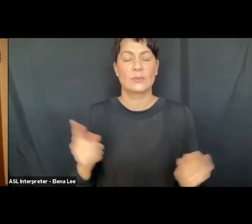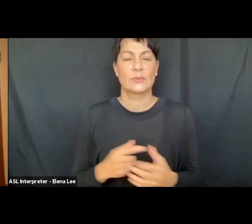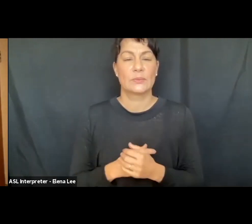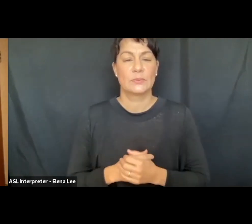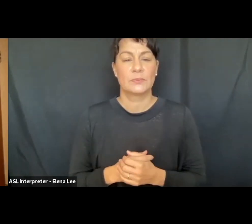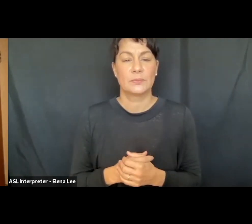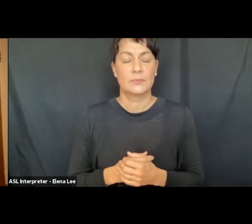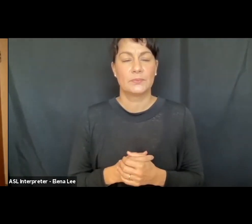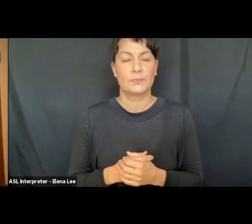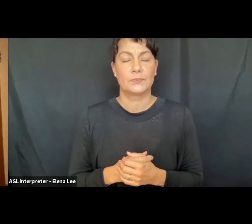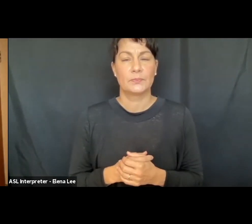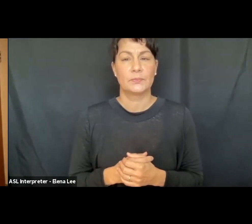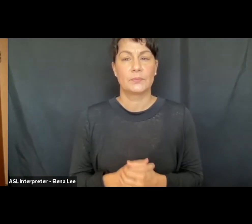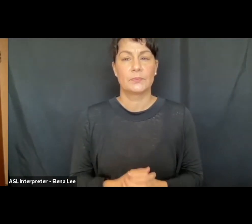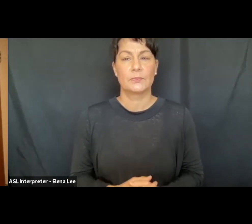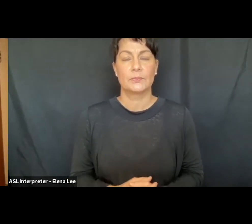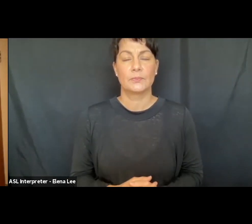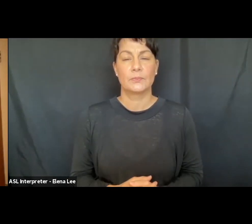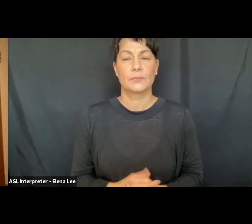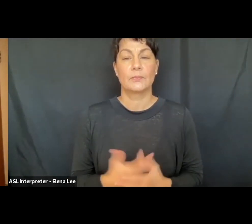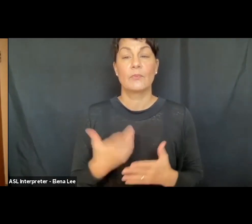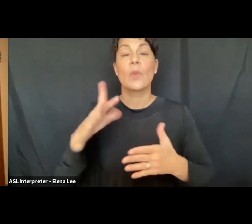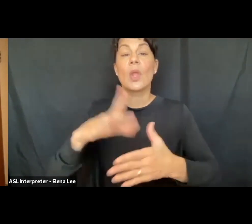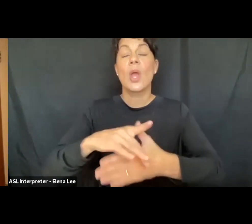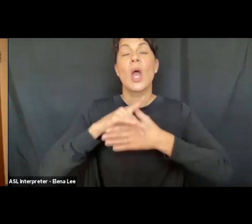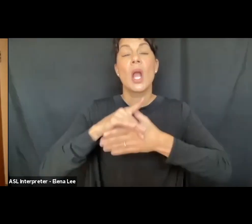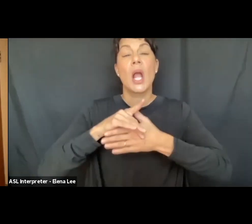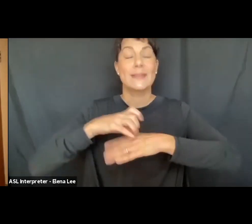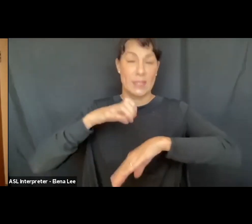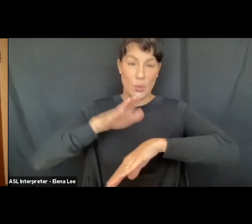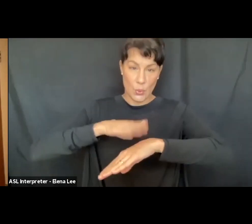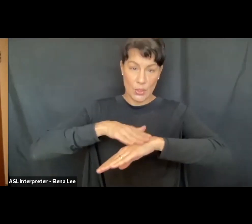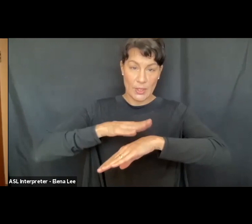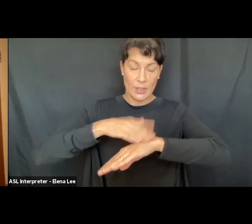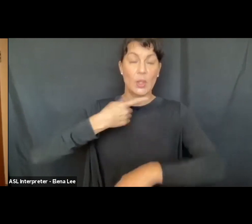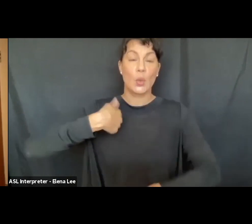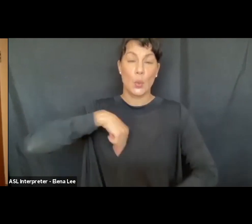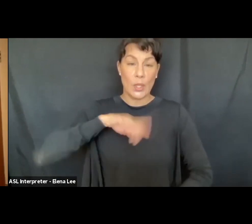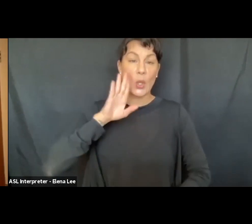First of all, a content morning, we will be discussing difficult topics